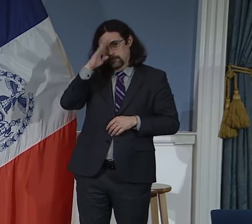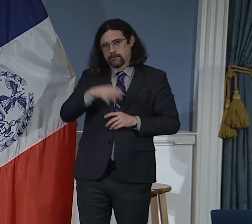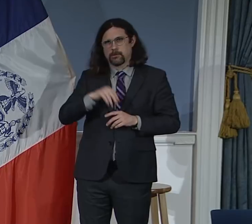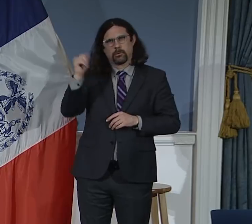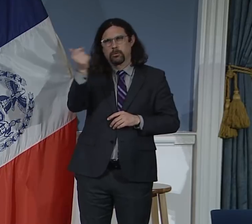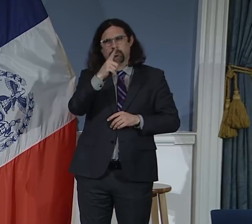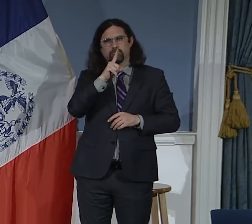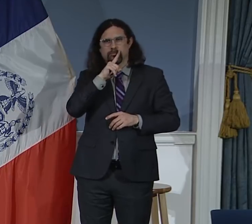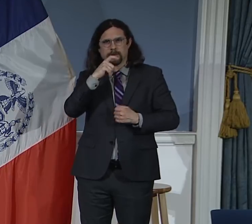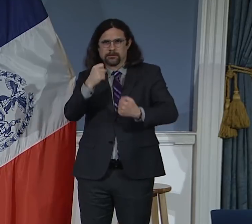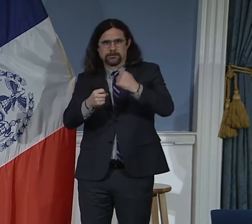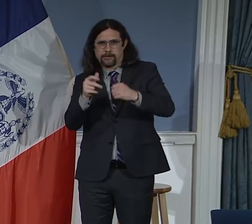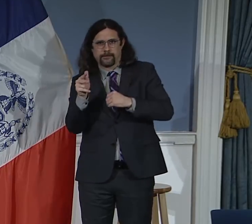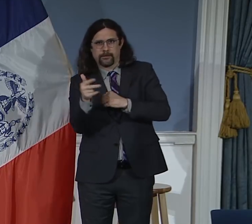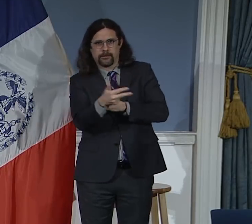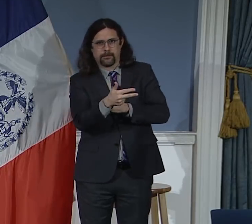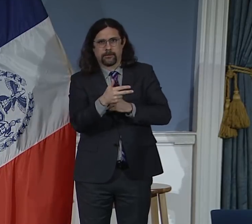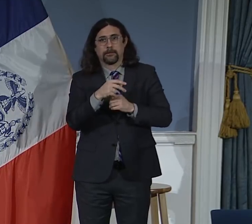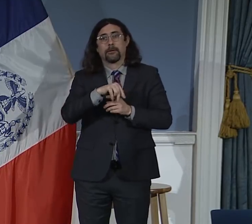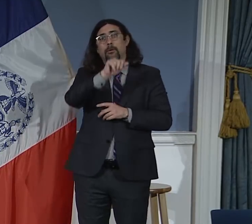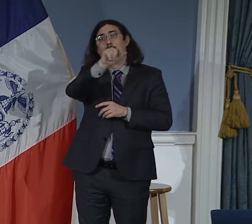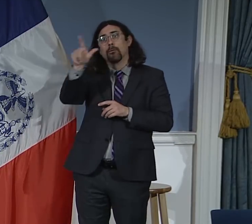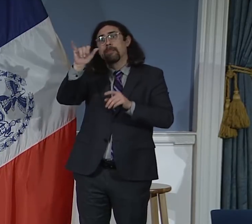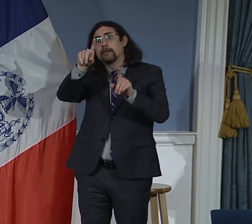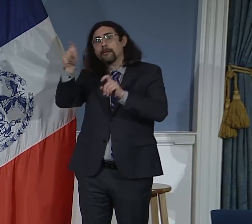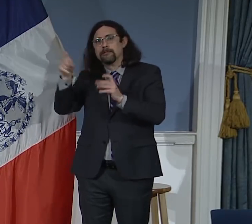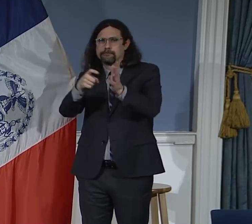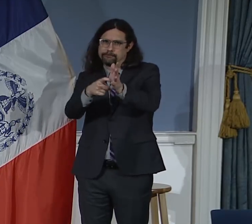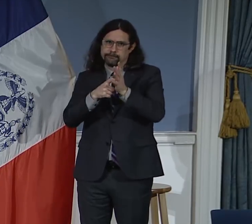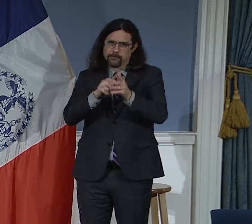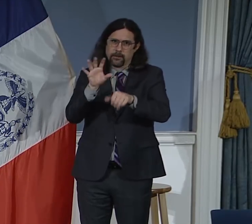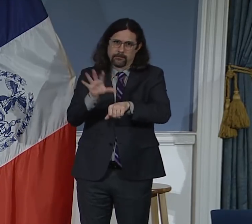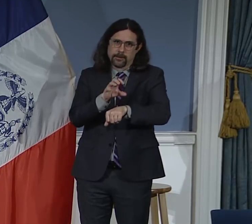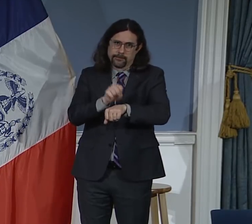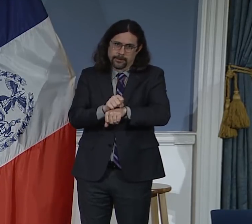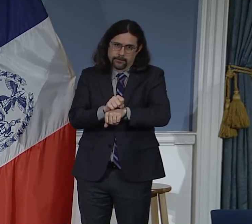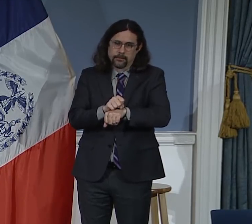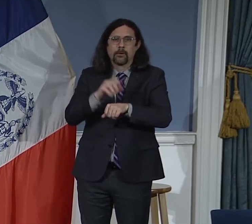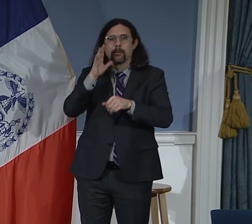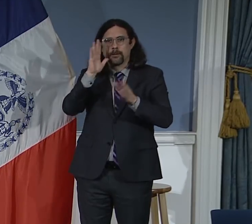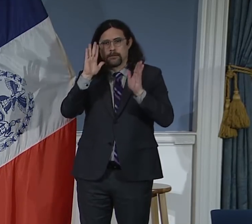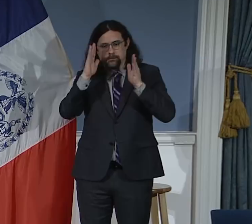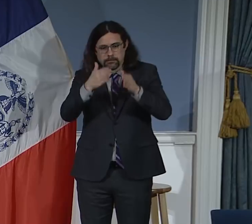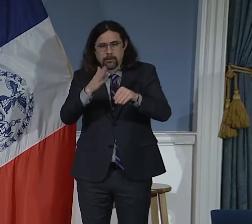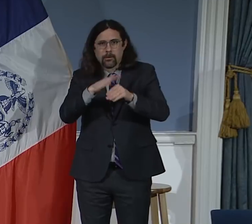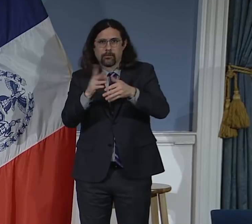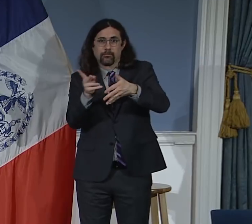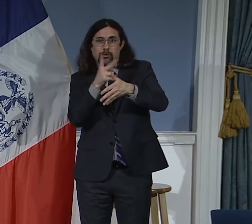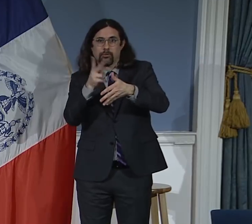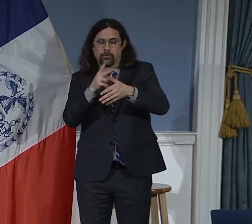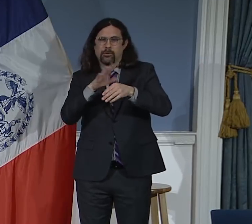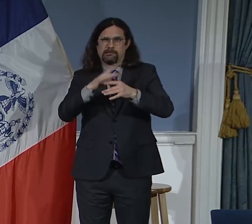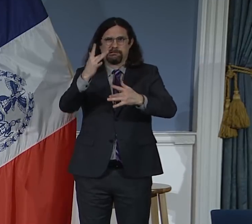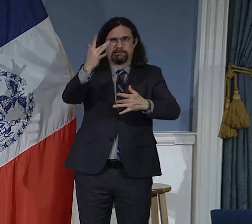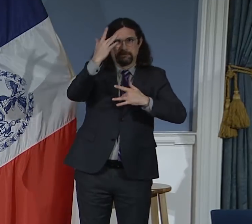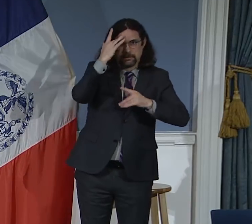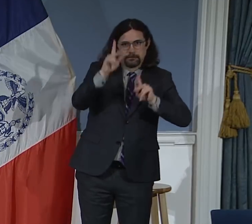NONE DRIVE-THRU. ALL, EVERYTHING I'VE JUST SAID BY PAPONITMENT AND PRIORITIZED